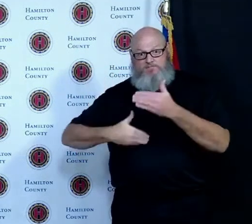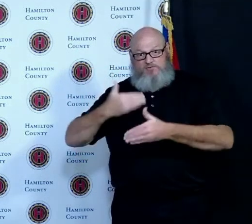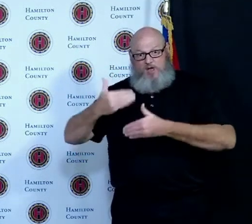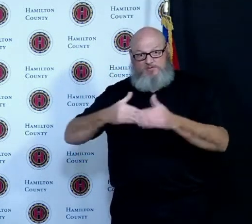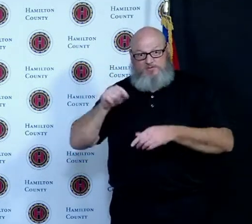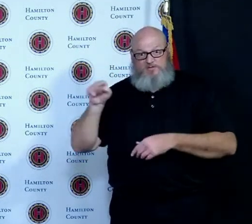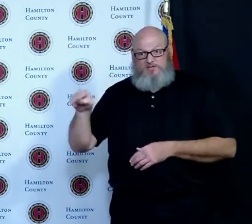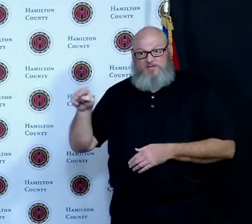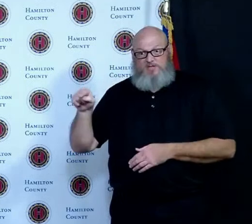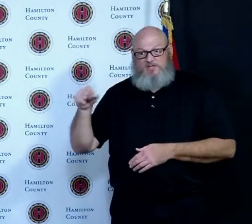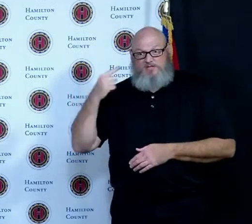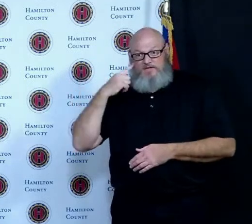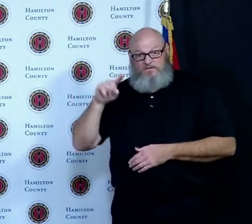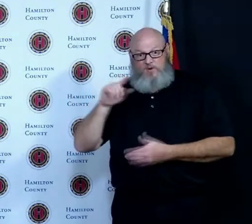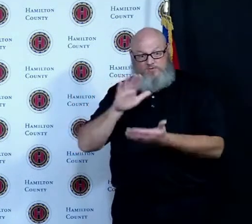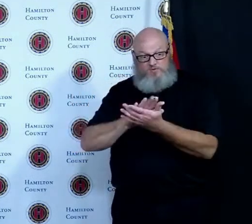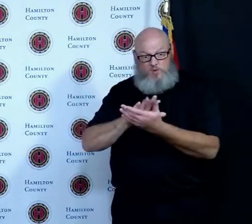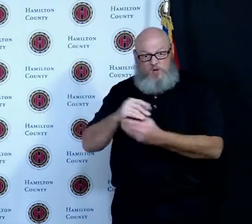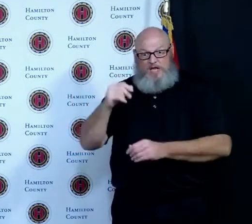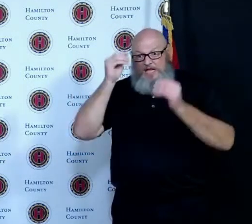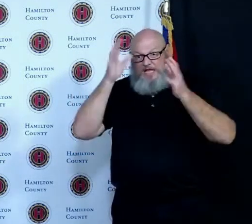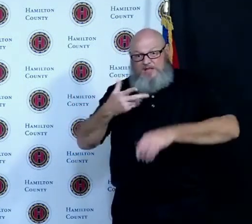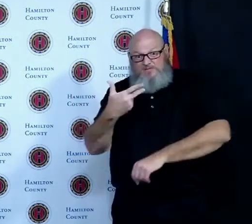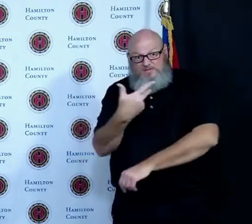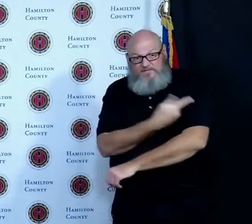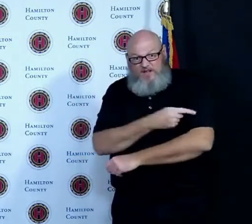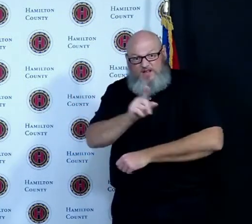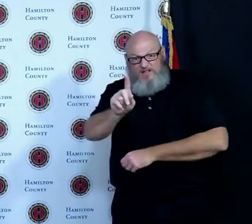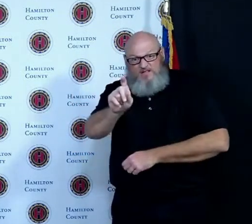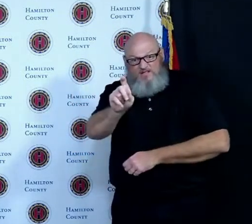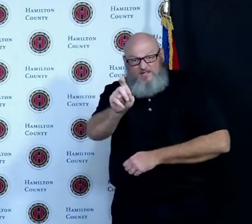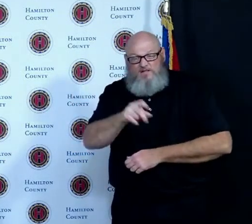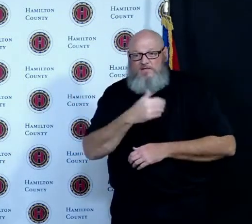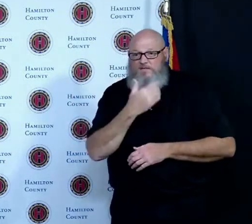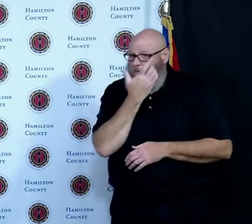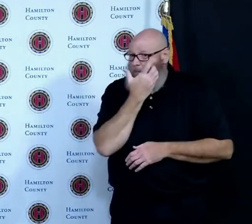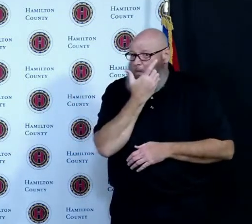I will at the local health department have to yield that decision to the state the state